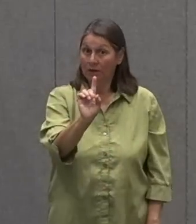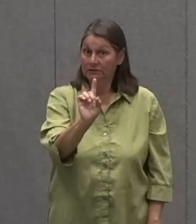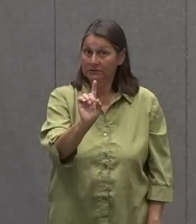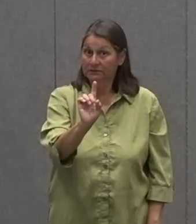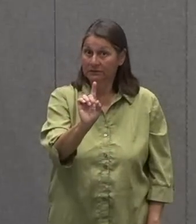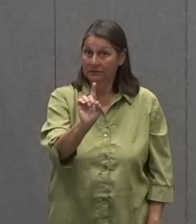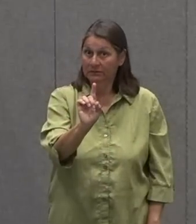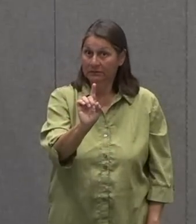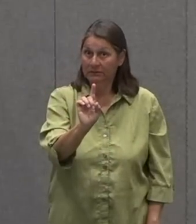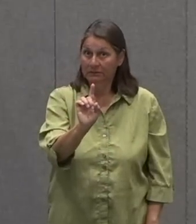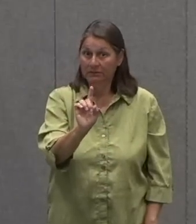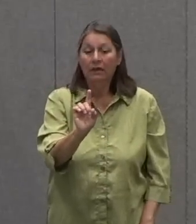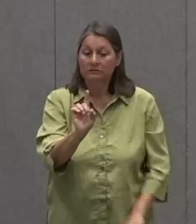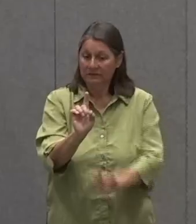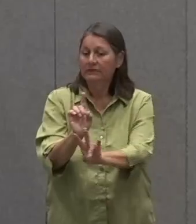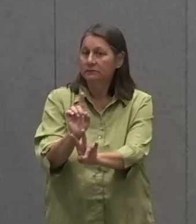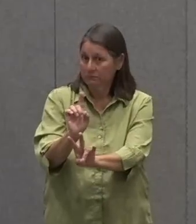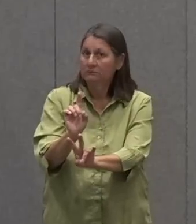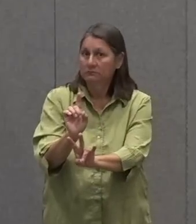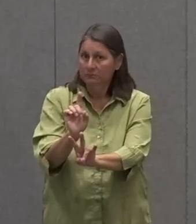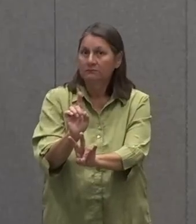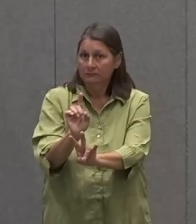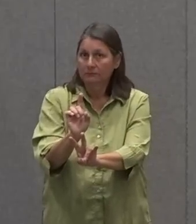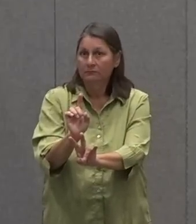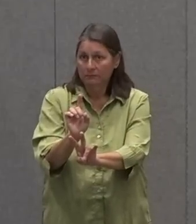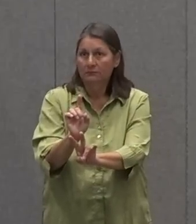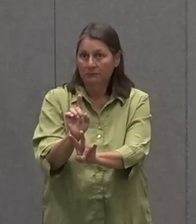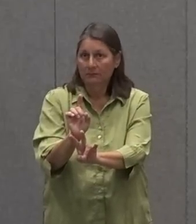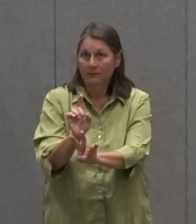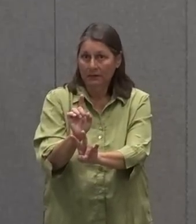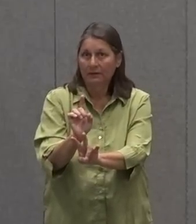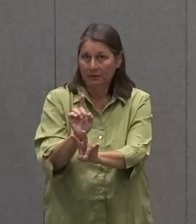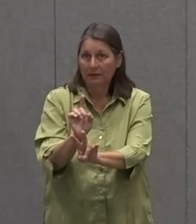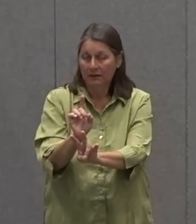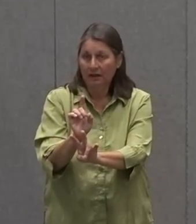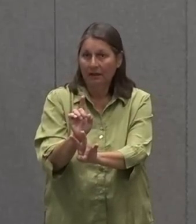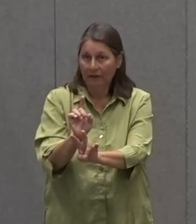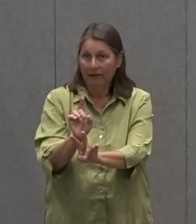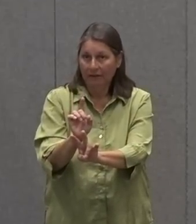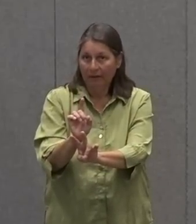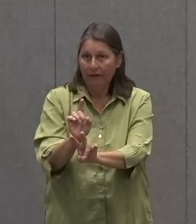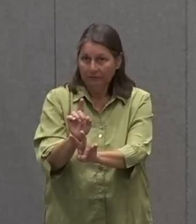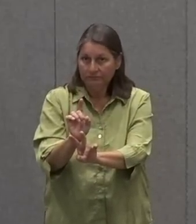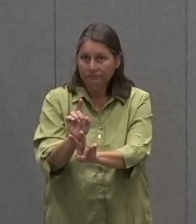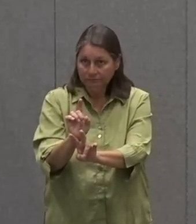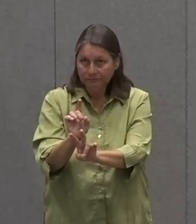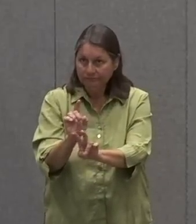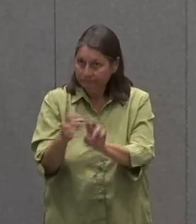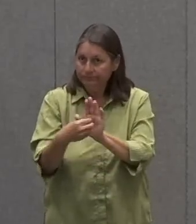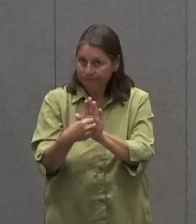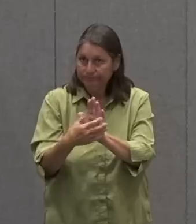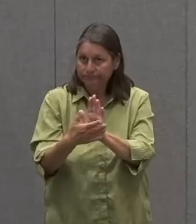Ah, seven ones, okay, so I'll need to make sure that I put that into the right place value.